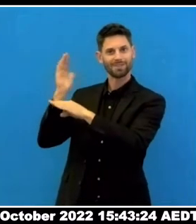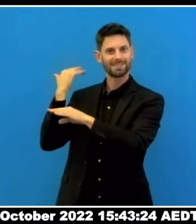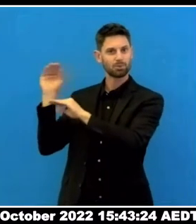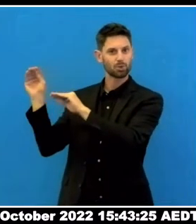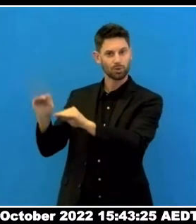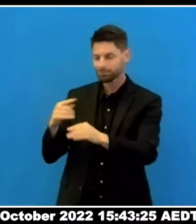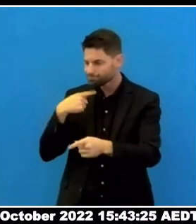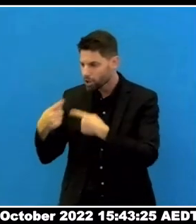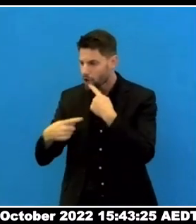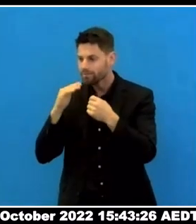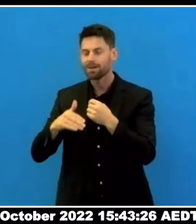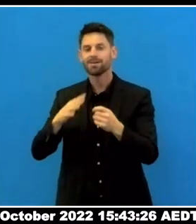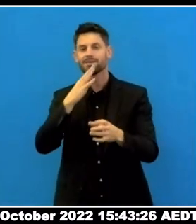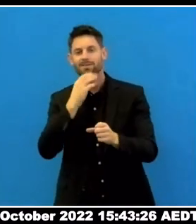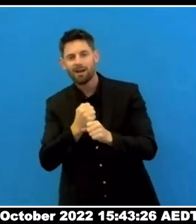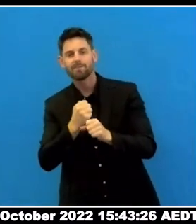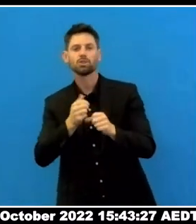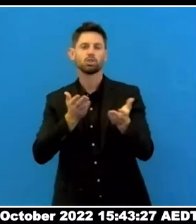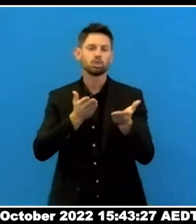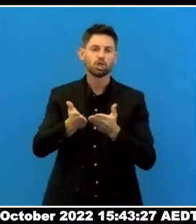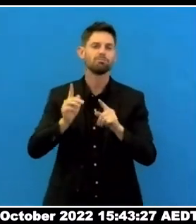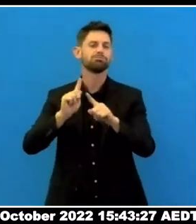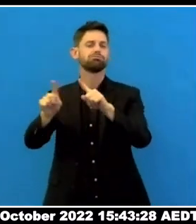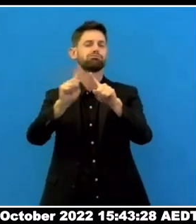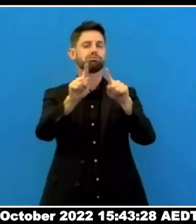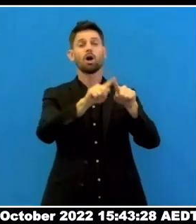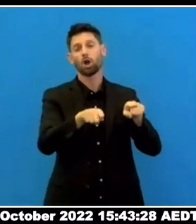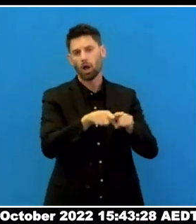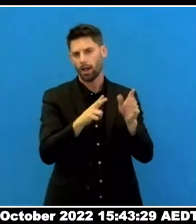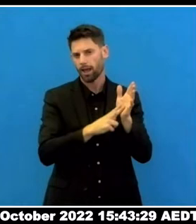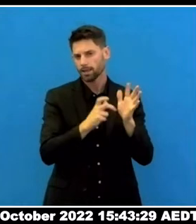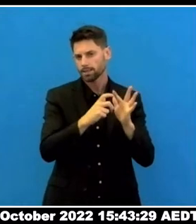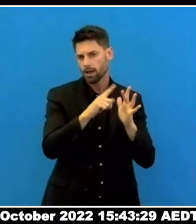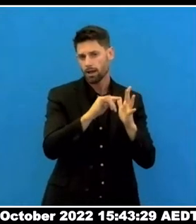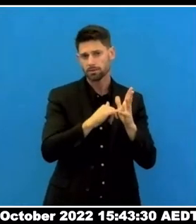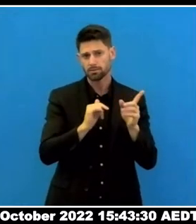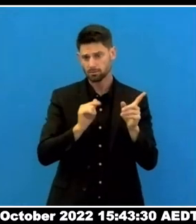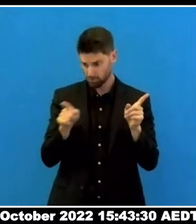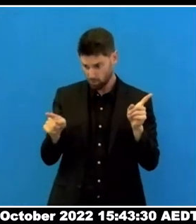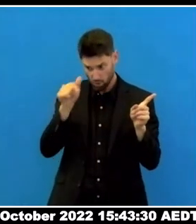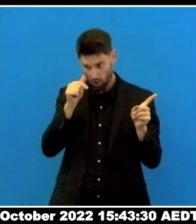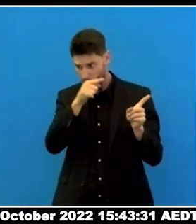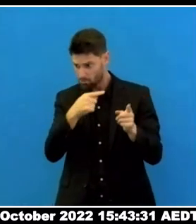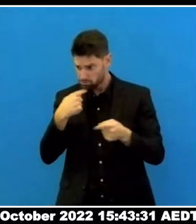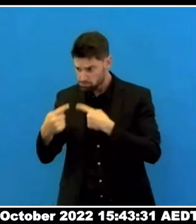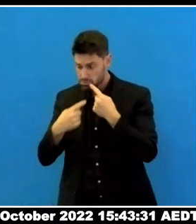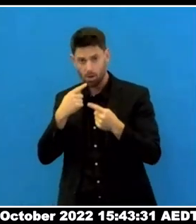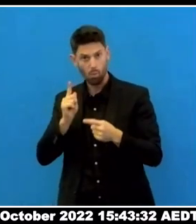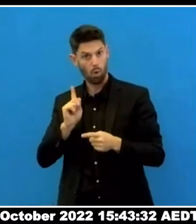to even know about the NDIS or what their attitudes towards the NDIS might be?